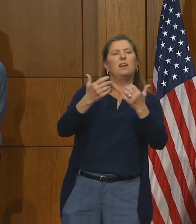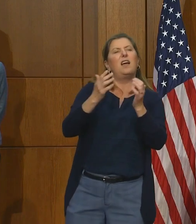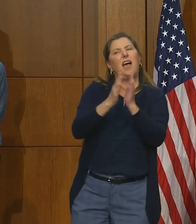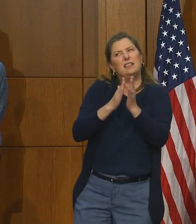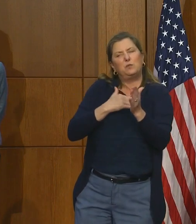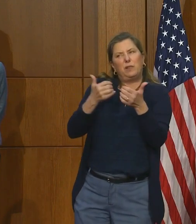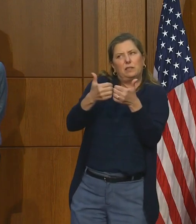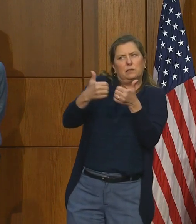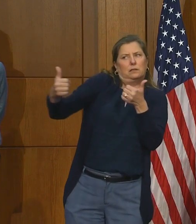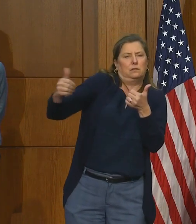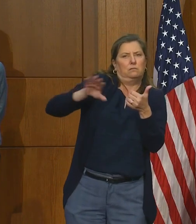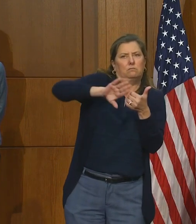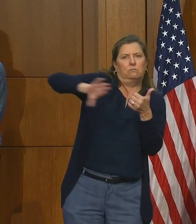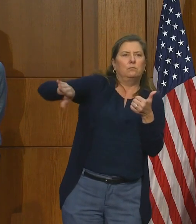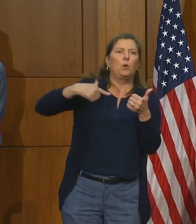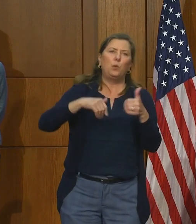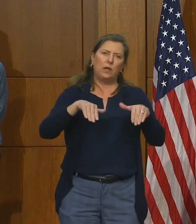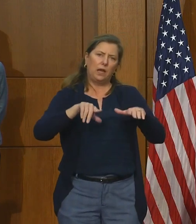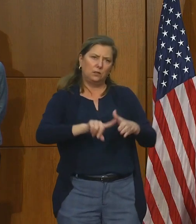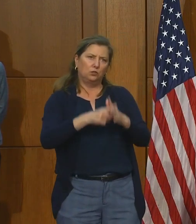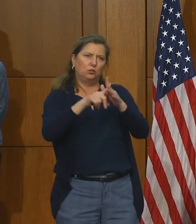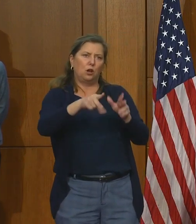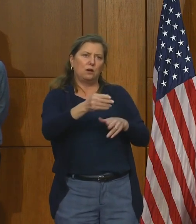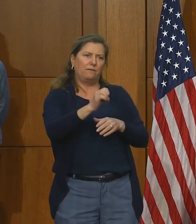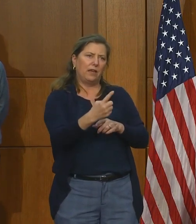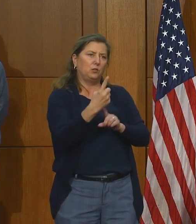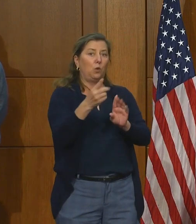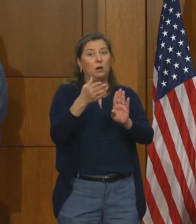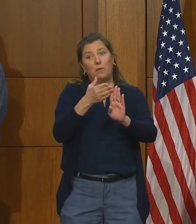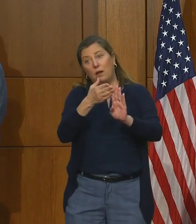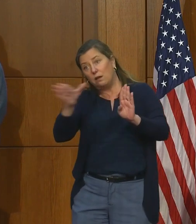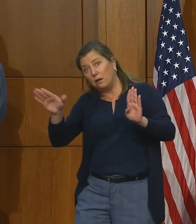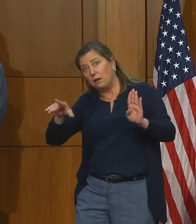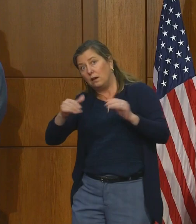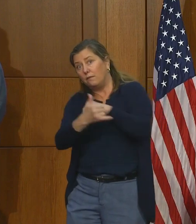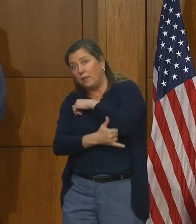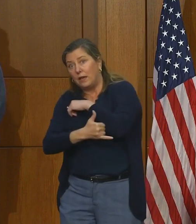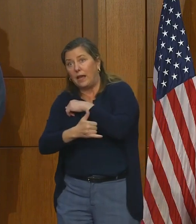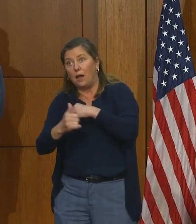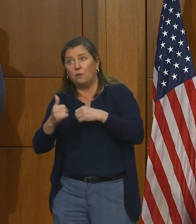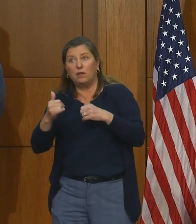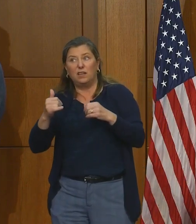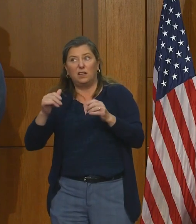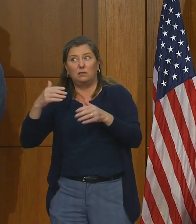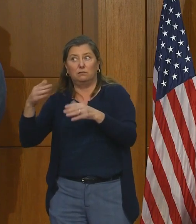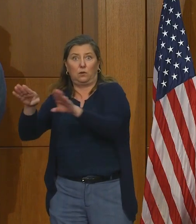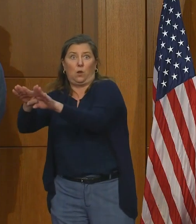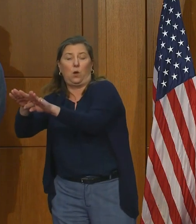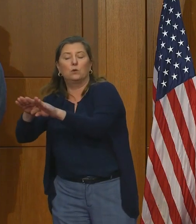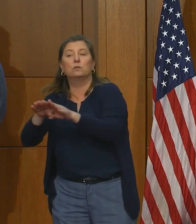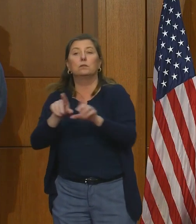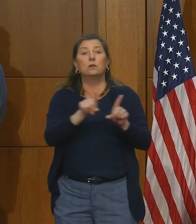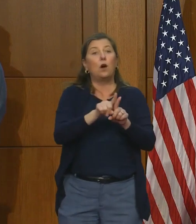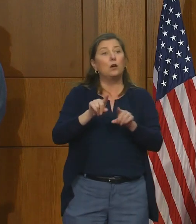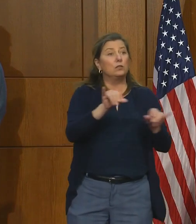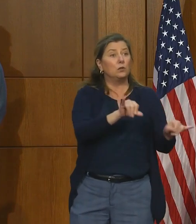COUNTY ASK PERMISSION FOR THEIR PORTION OF THE COUNTY TO BE ABLE TO ENTER A PHASE ONE BUT